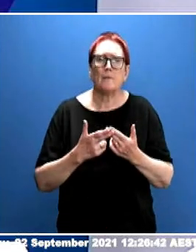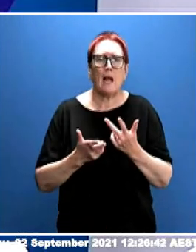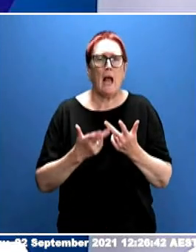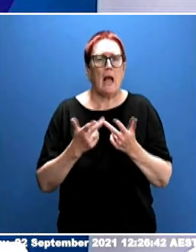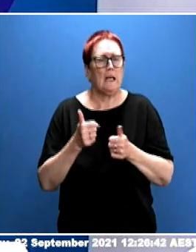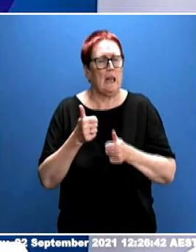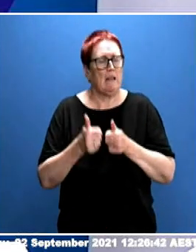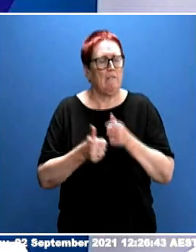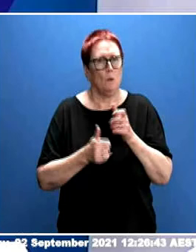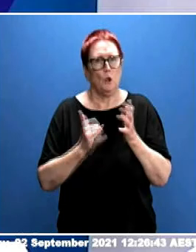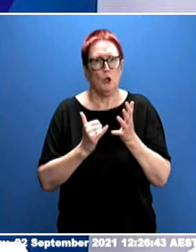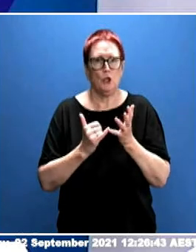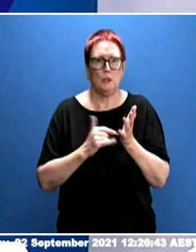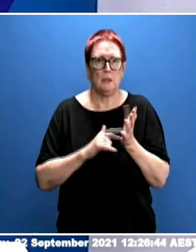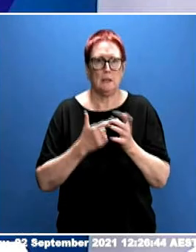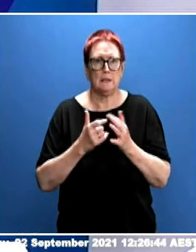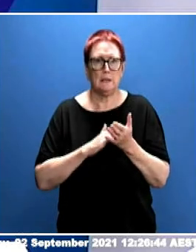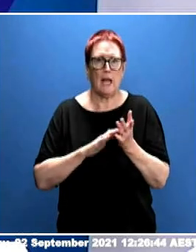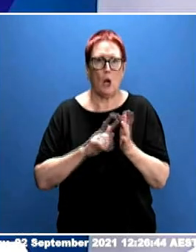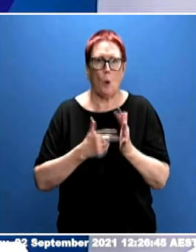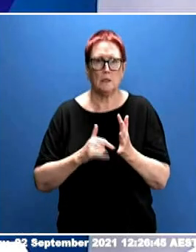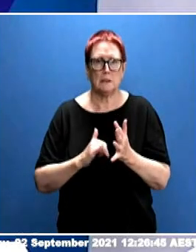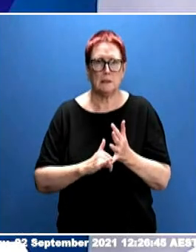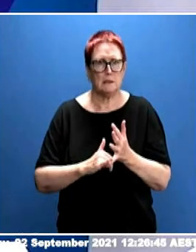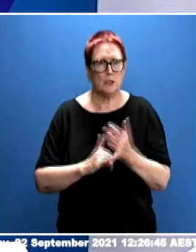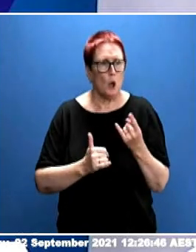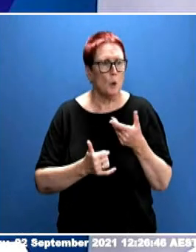stakeholders that have been consulted, there doesn't seem to be any